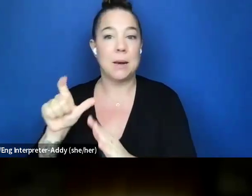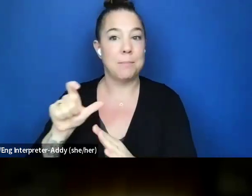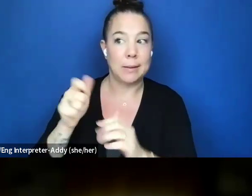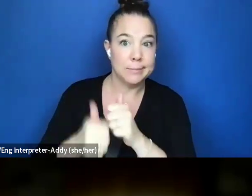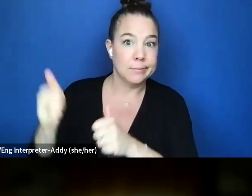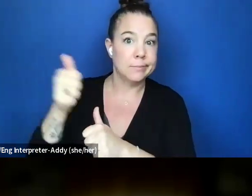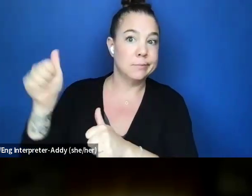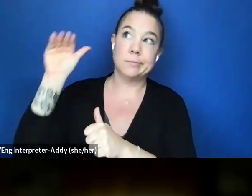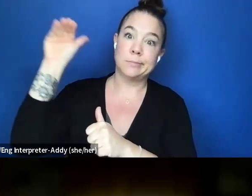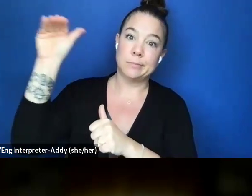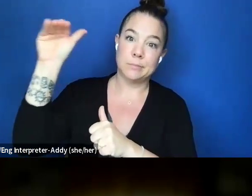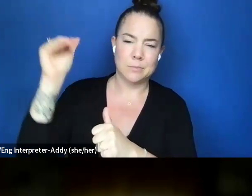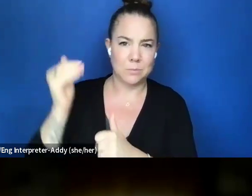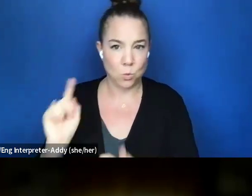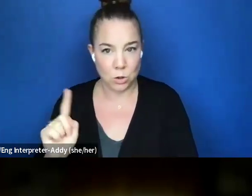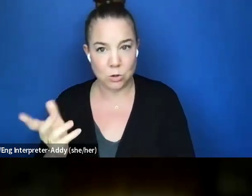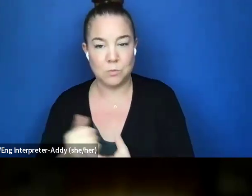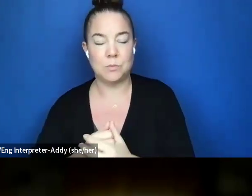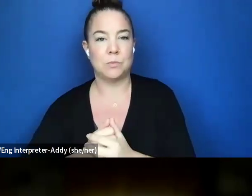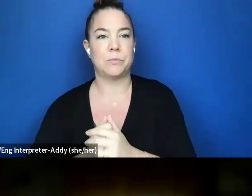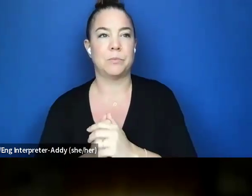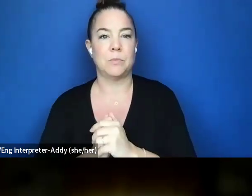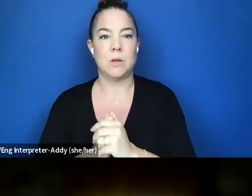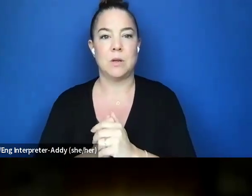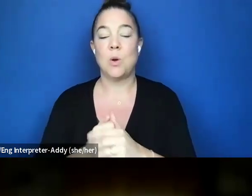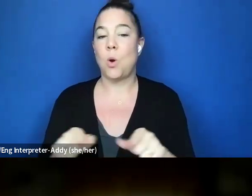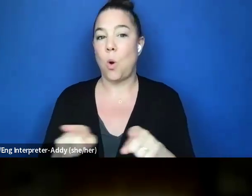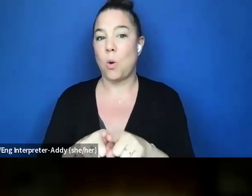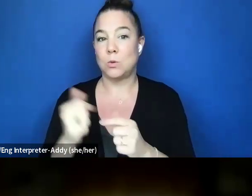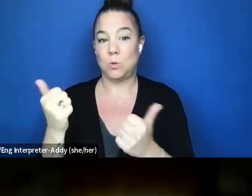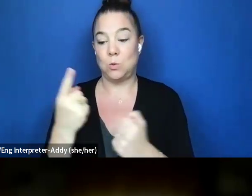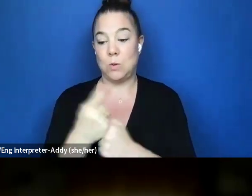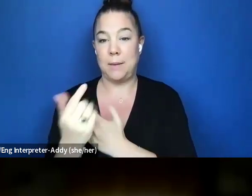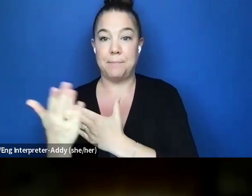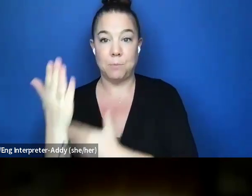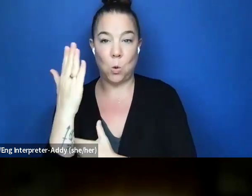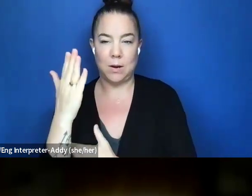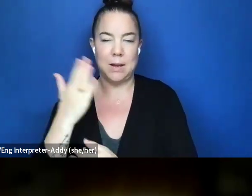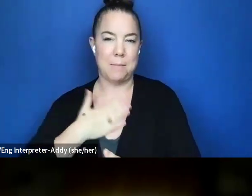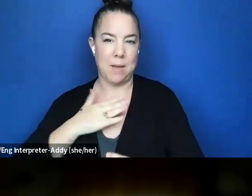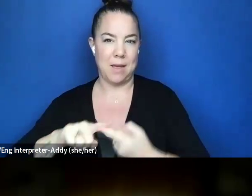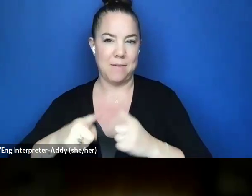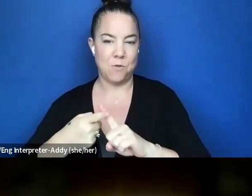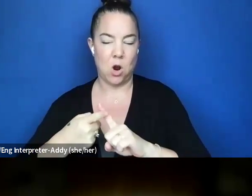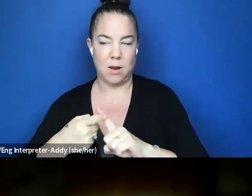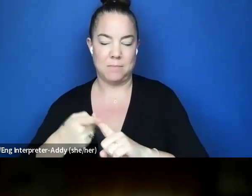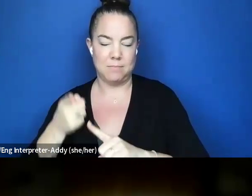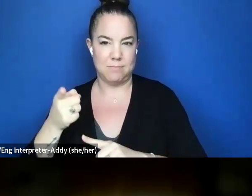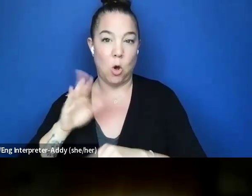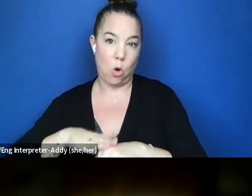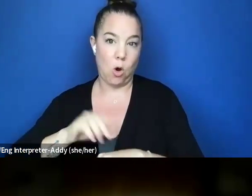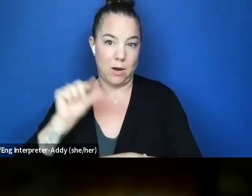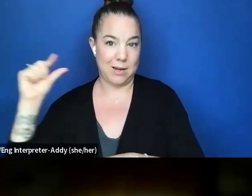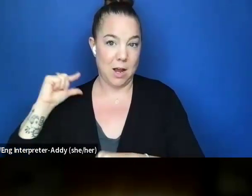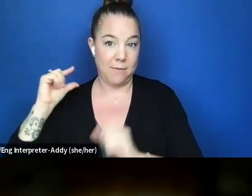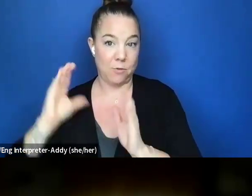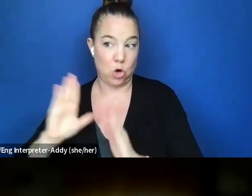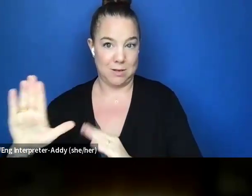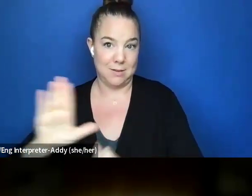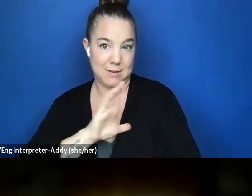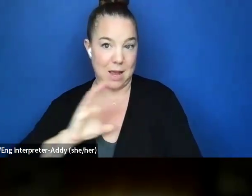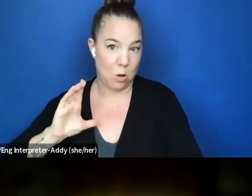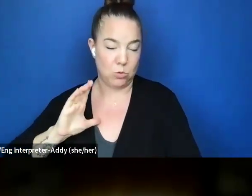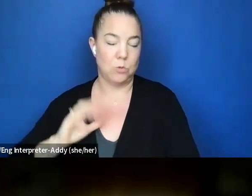Don Posh: And the one thing that I was told this morning by my friend that's on the Governor's Council is, he said, that you know if you don't vote.